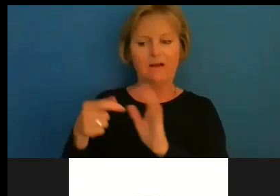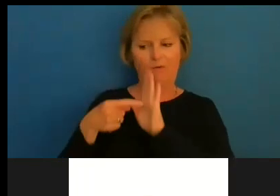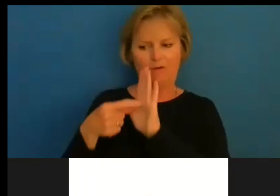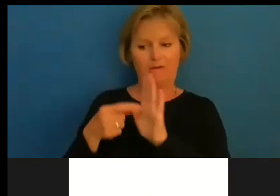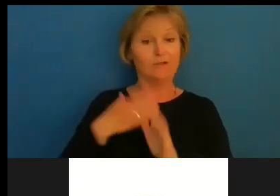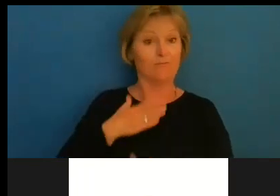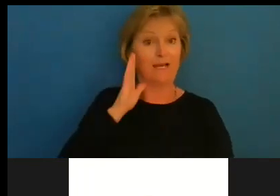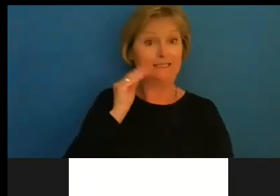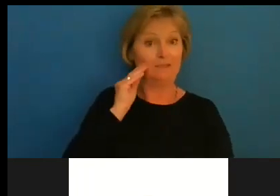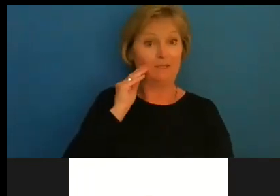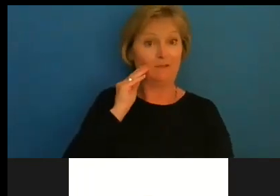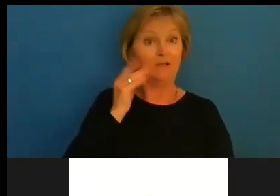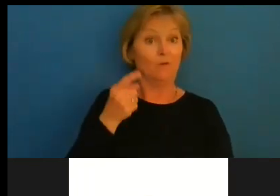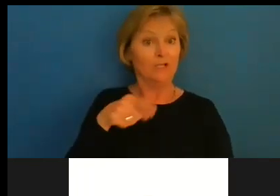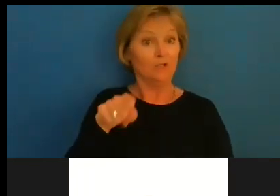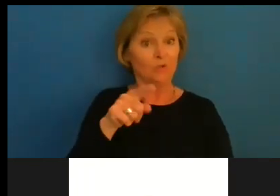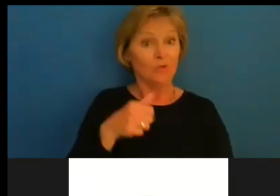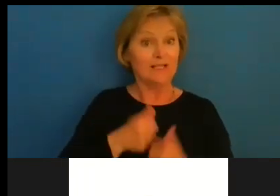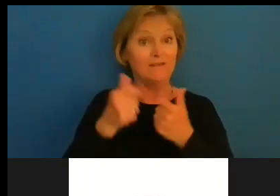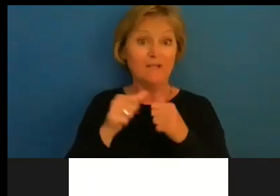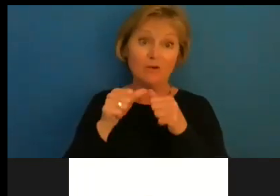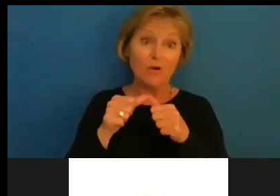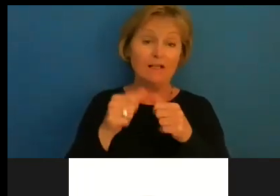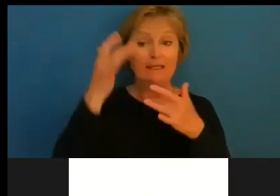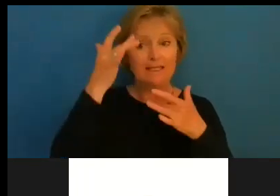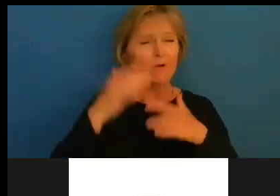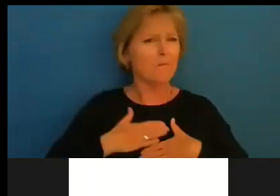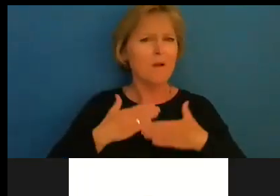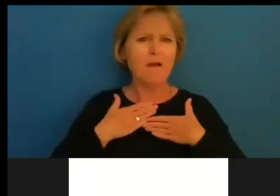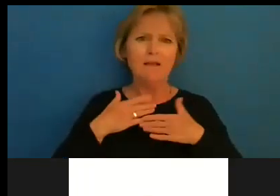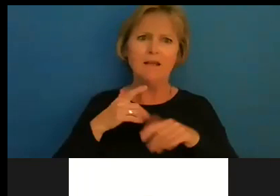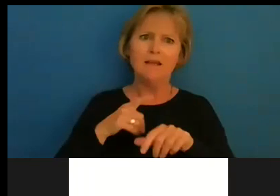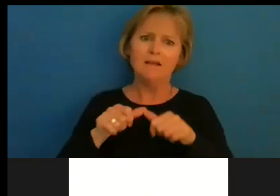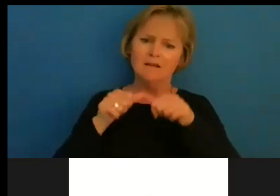When you do live in a chronically ill body for so long, your sense of reality